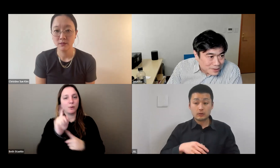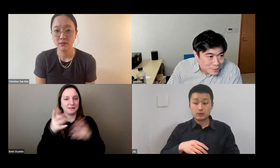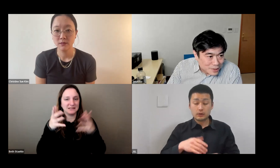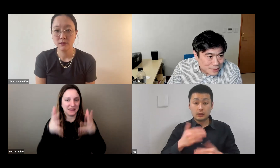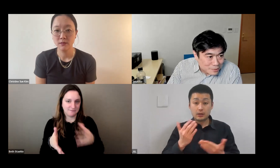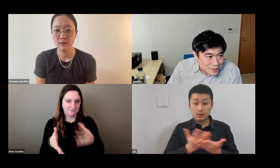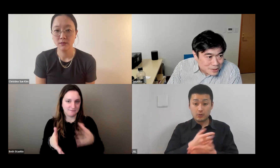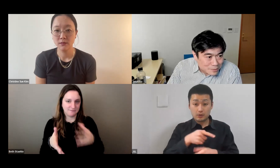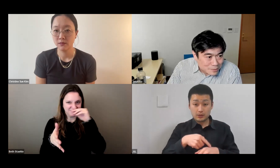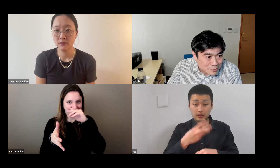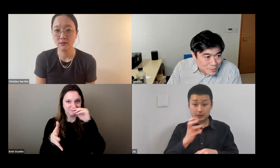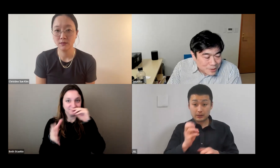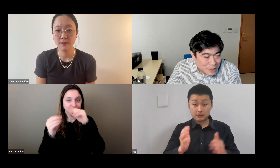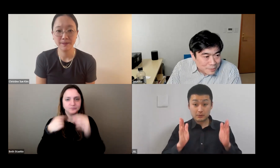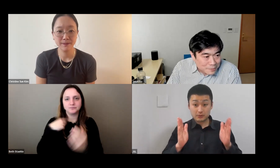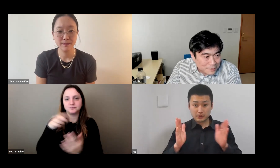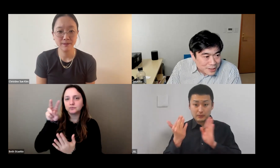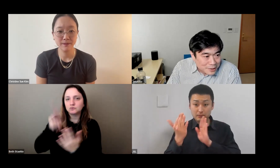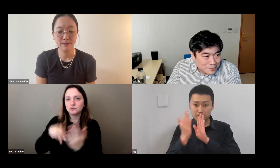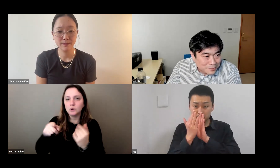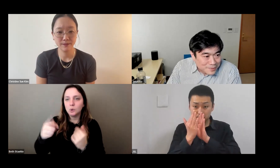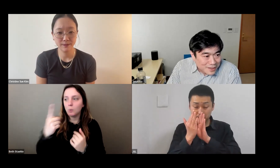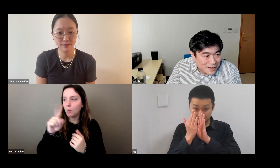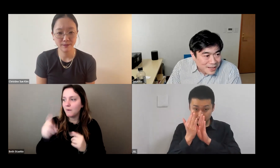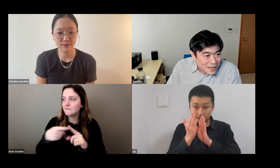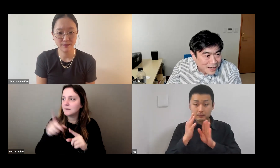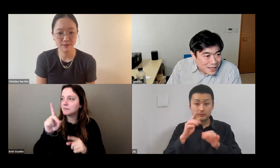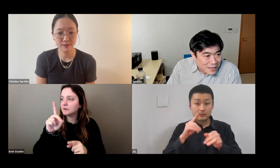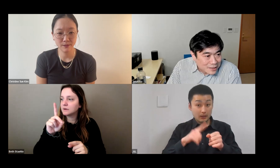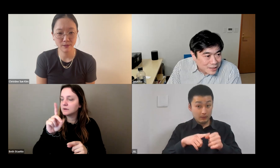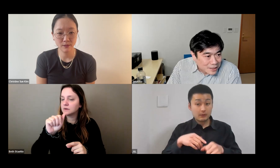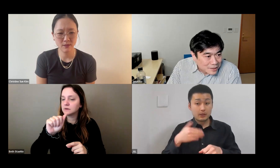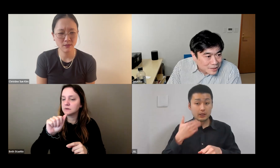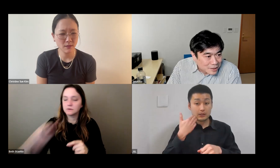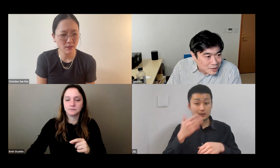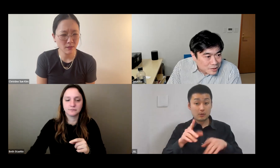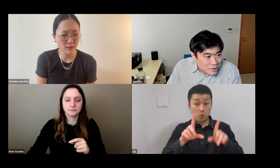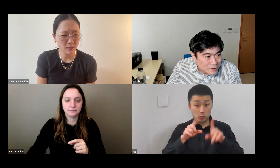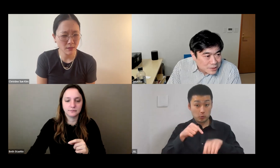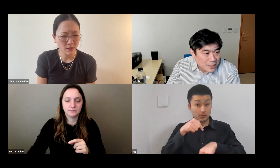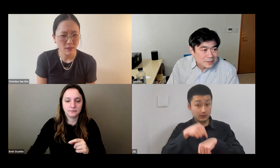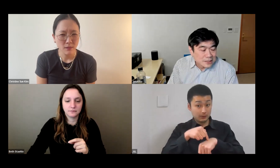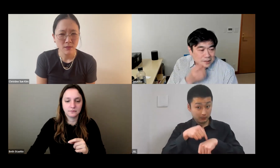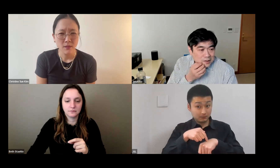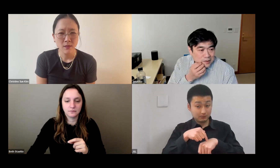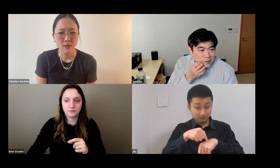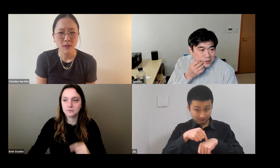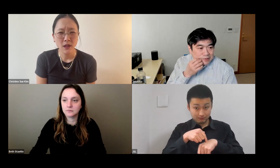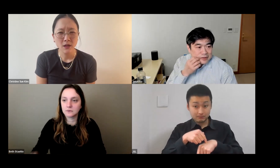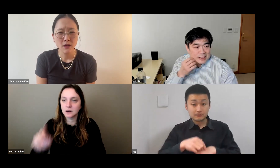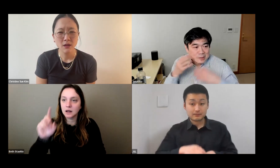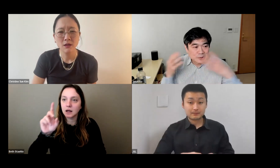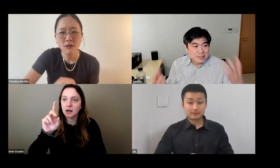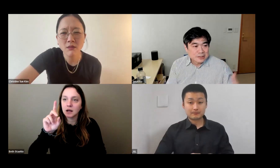So one question was from Daum Kim and, she was asking, you know, if expressions